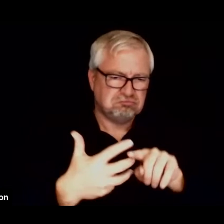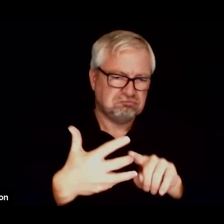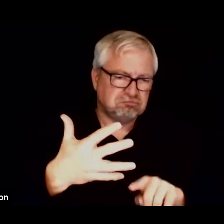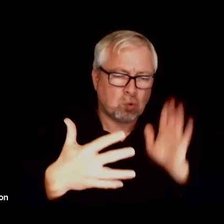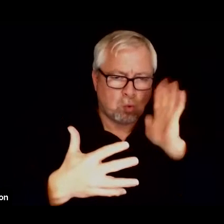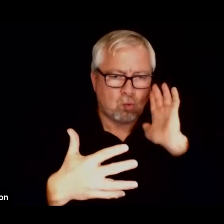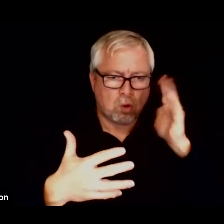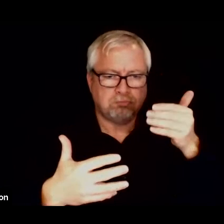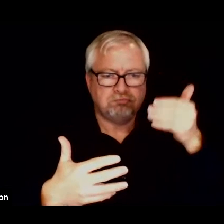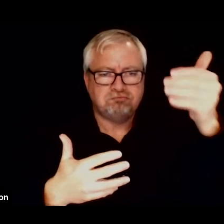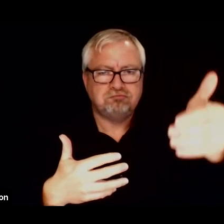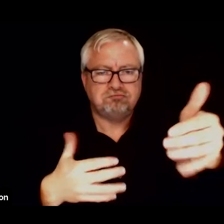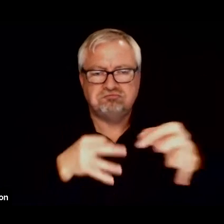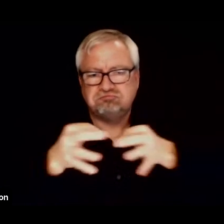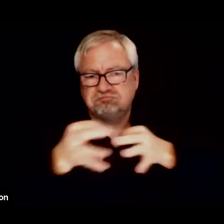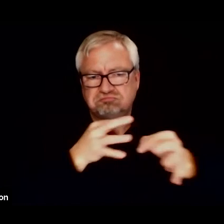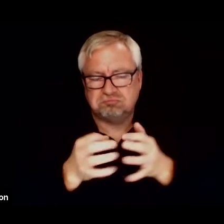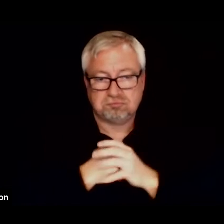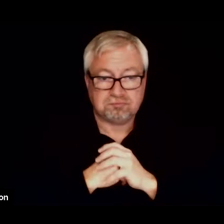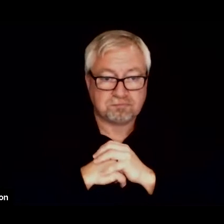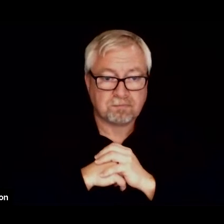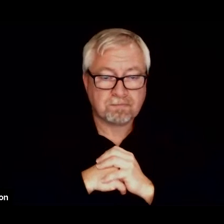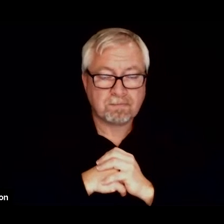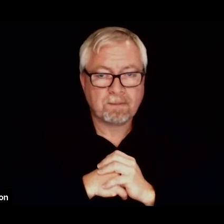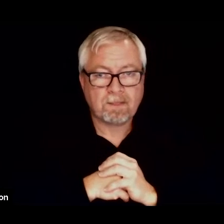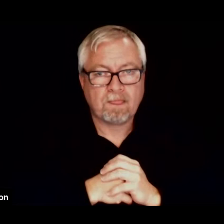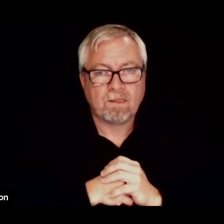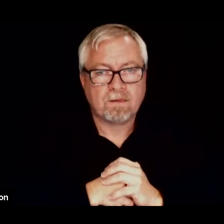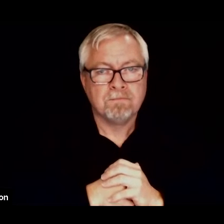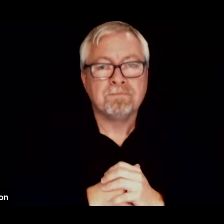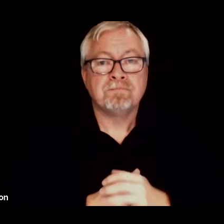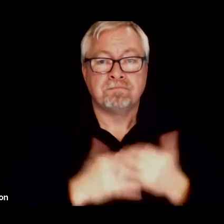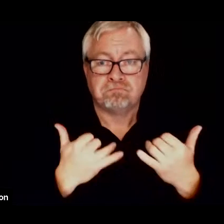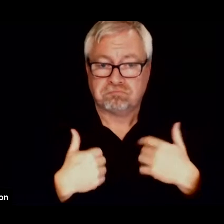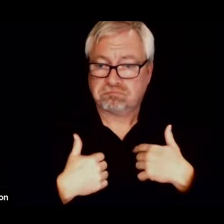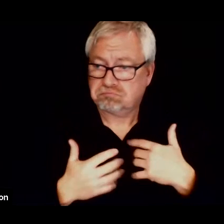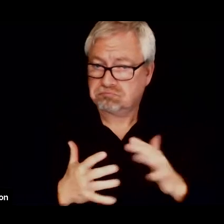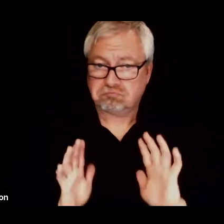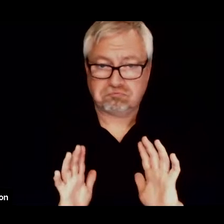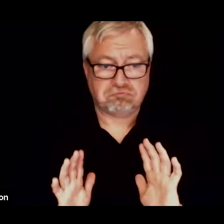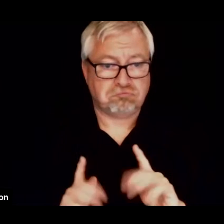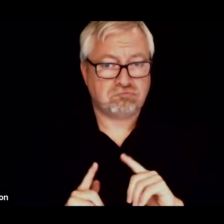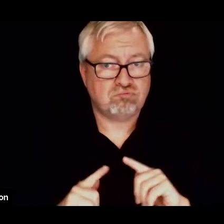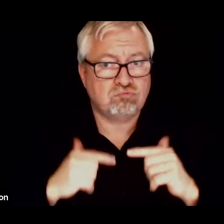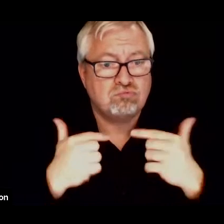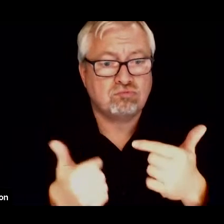and I think we'll at this point just open it up for questions. We're interested to